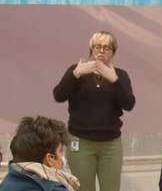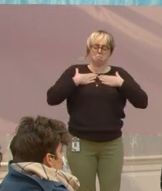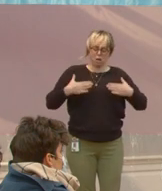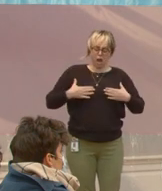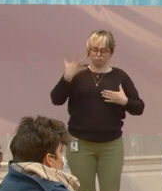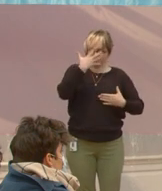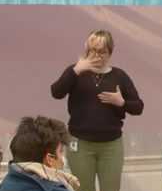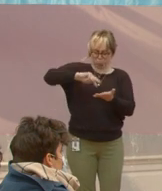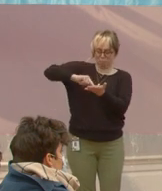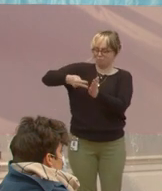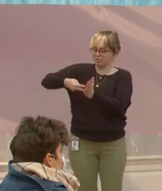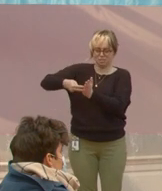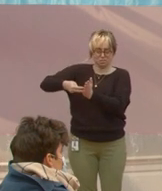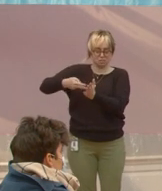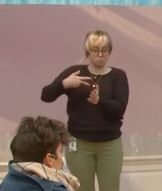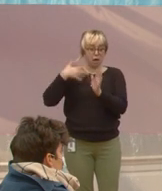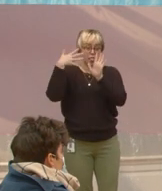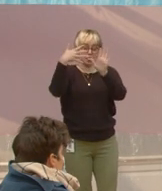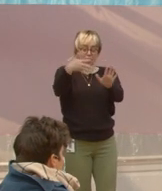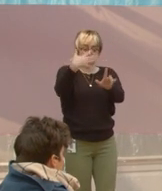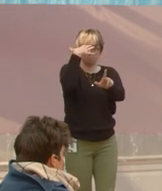And for anyone to think about leaving a mark like sweat, and